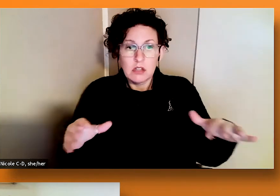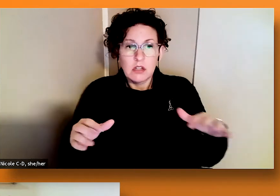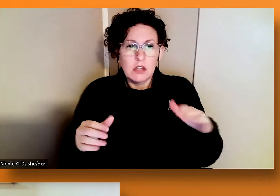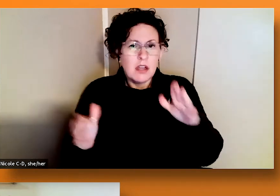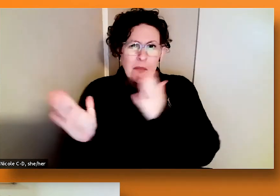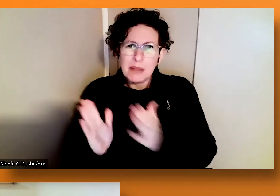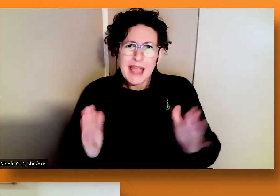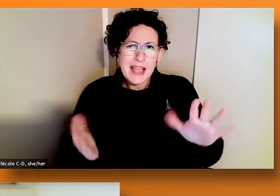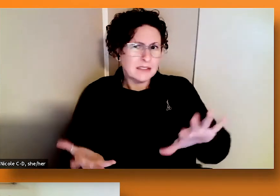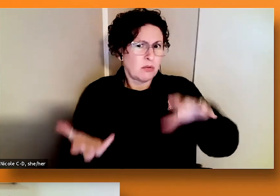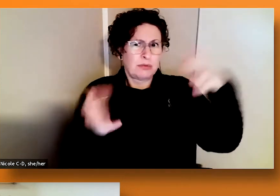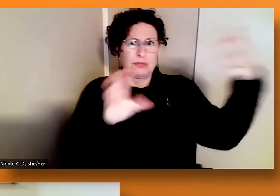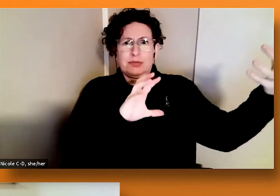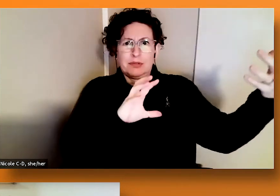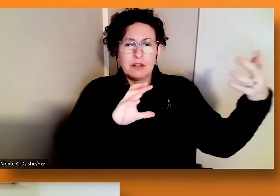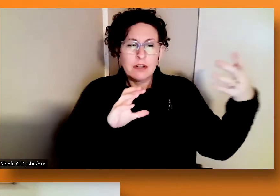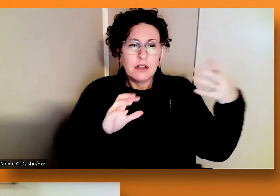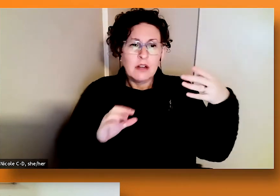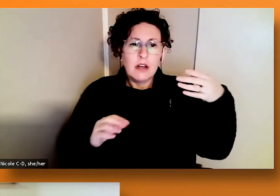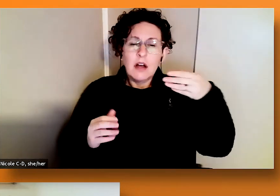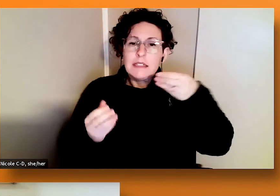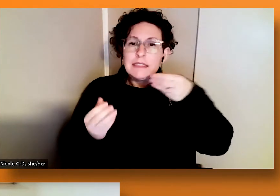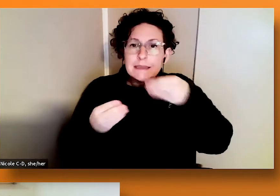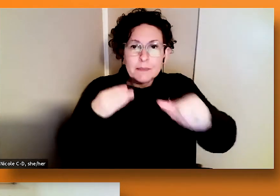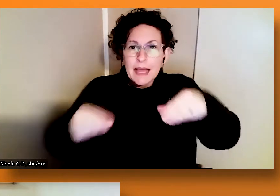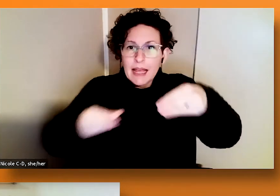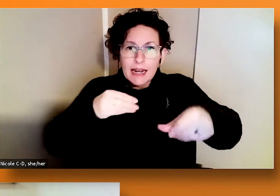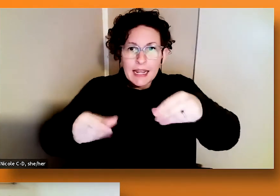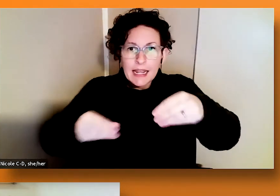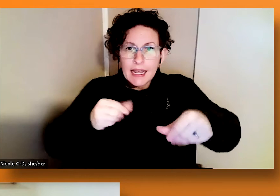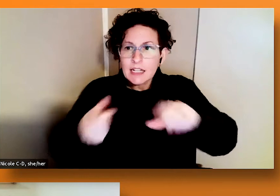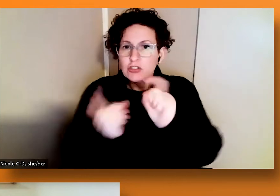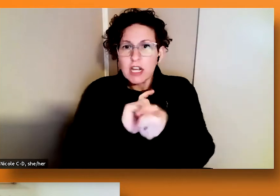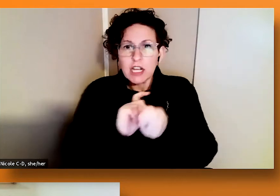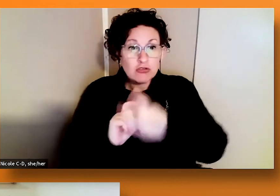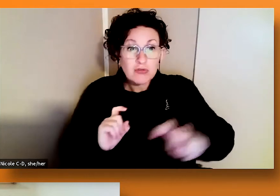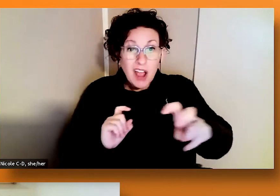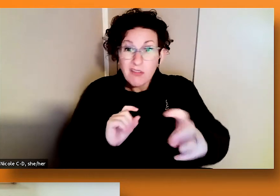that plans change and spending habits change.